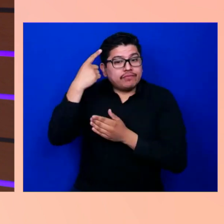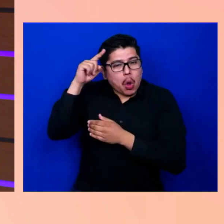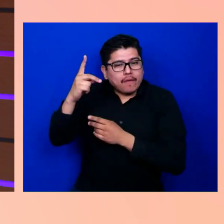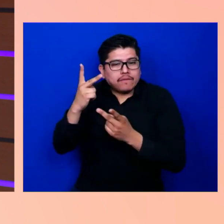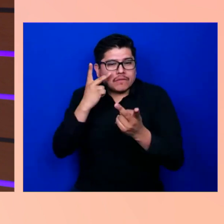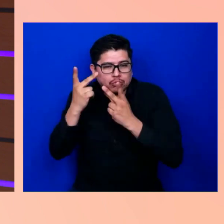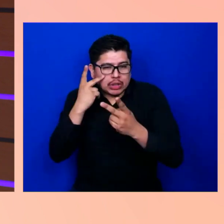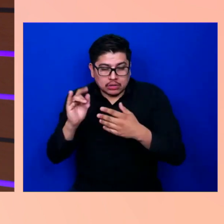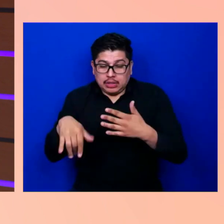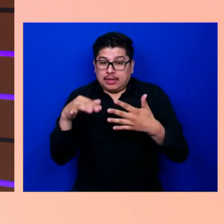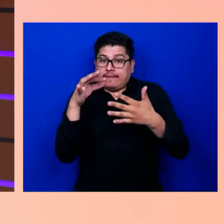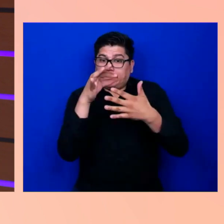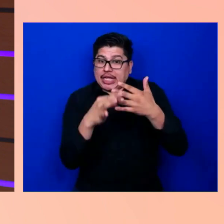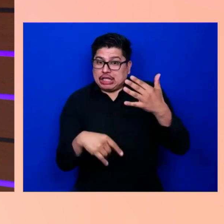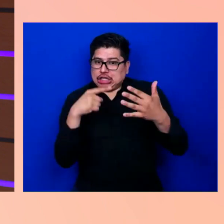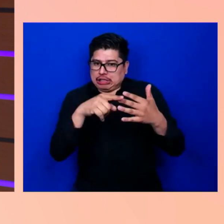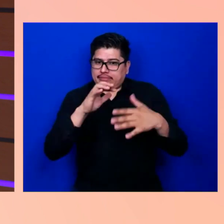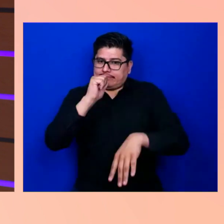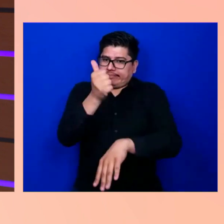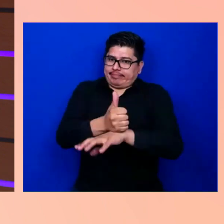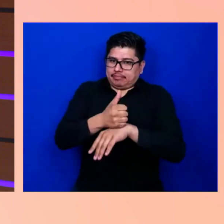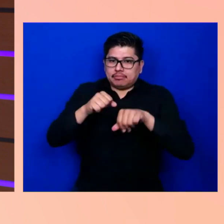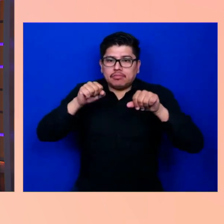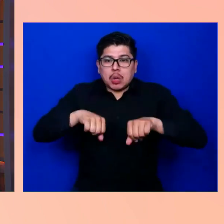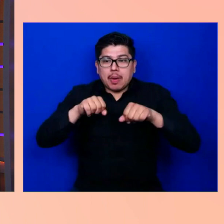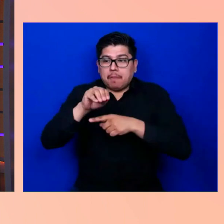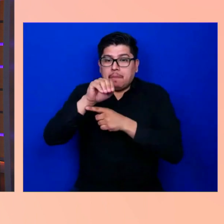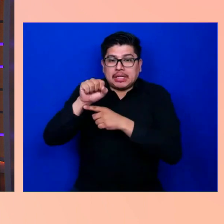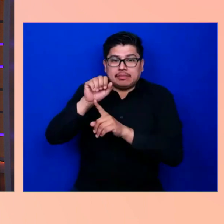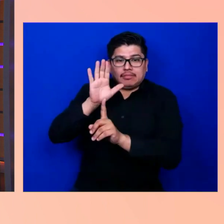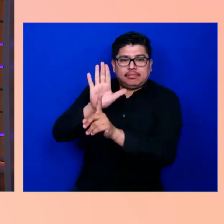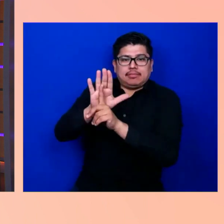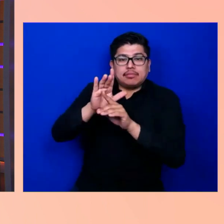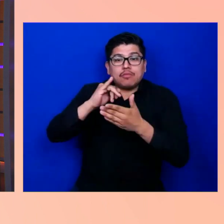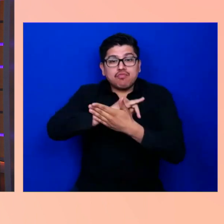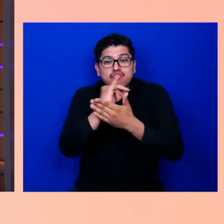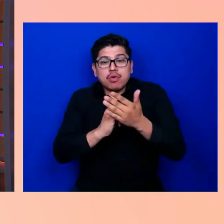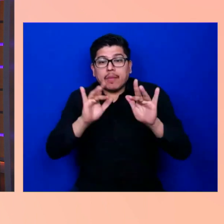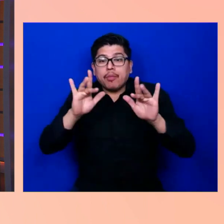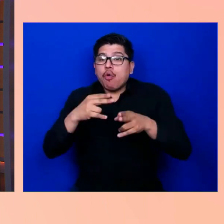the art computer vision model called Florence. This AI model can recognize and